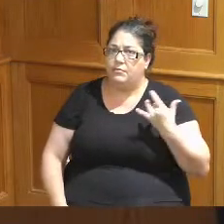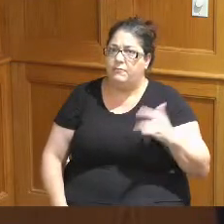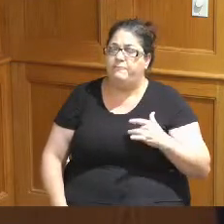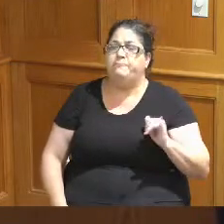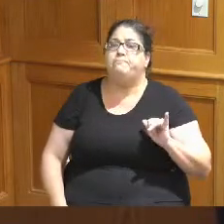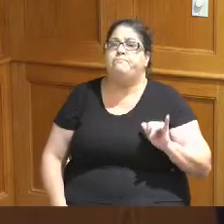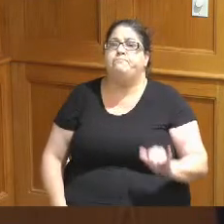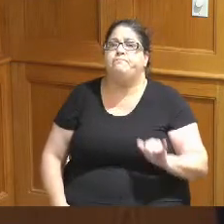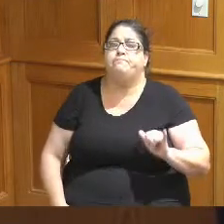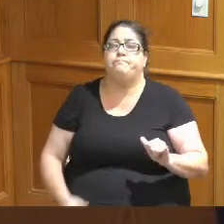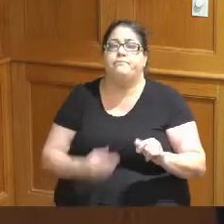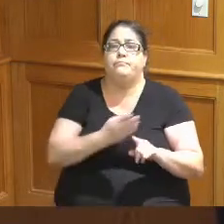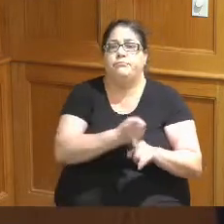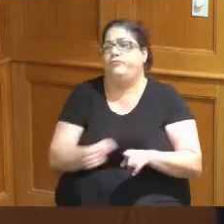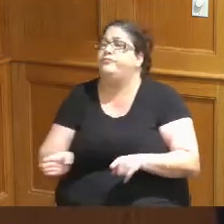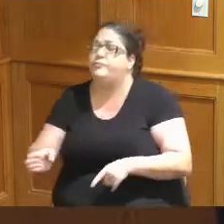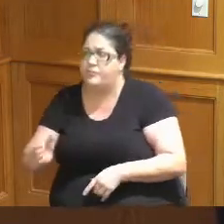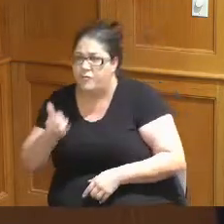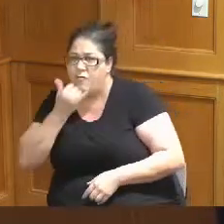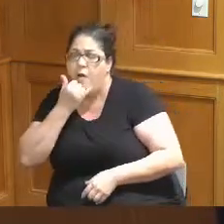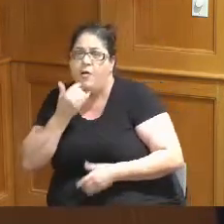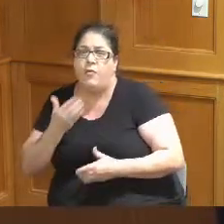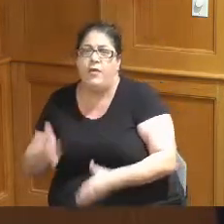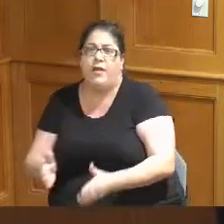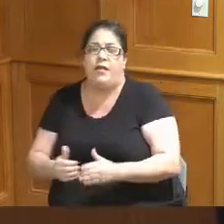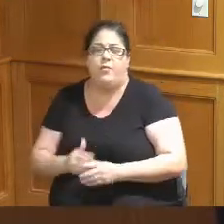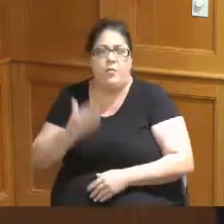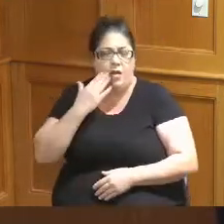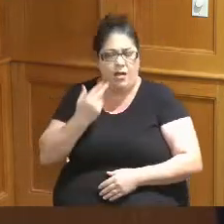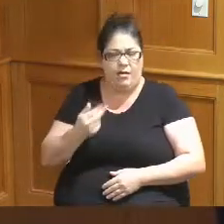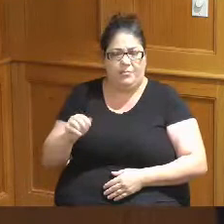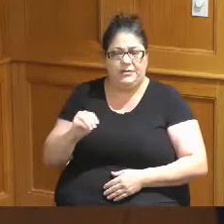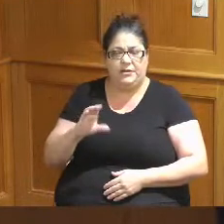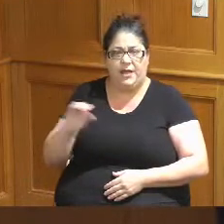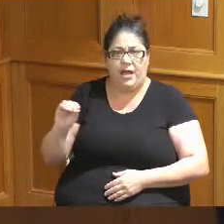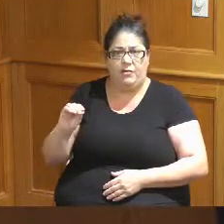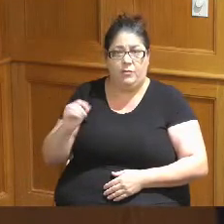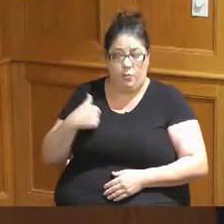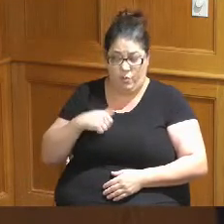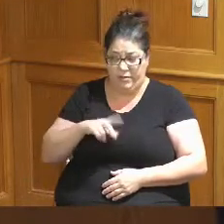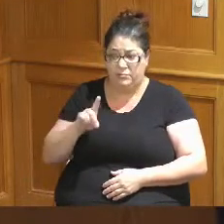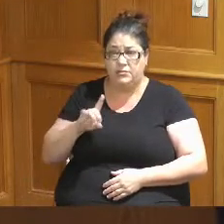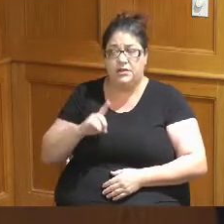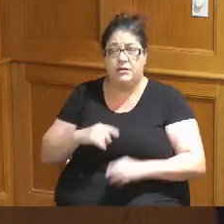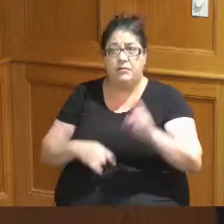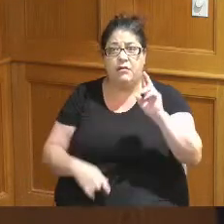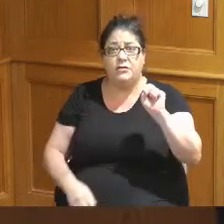wrong track because Hamilton County I know you RSVP to be there and we're not even on the list